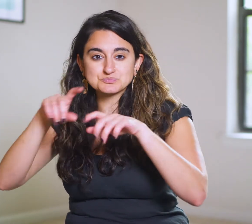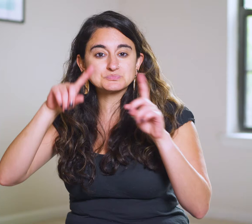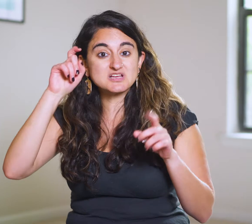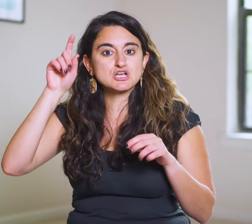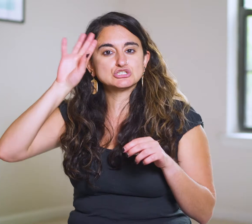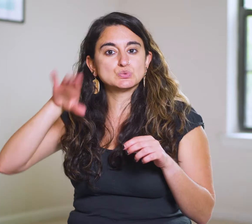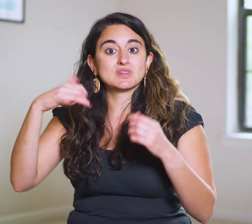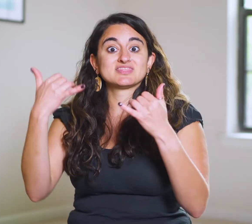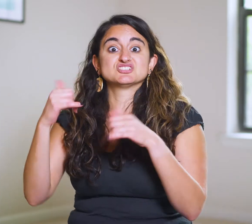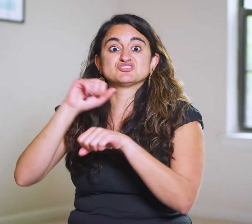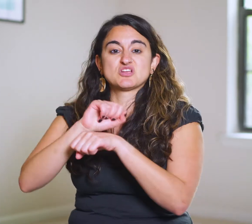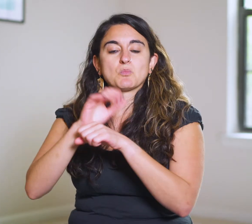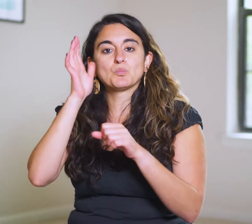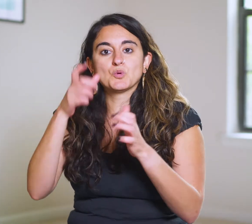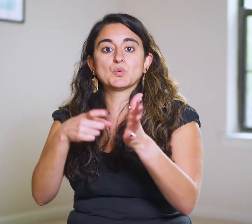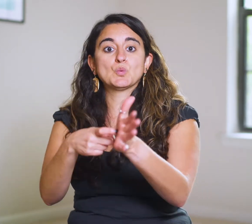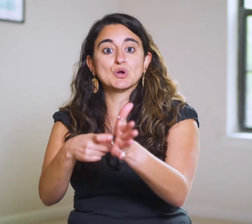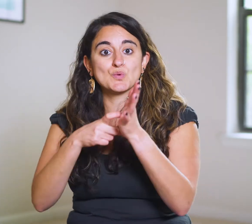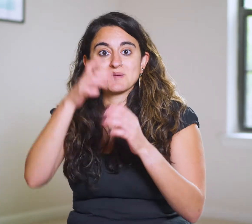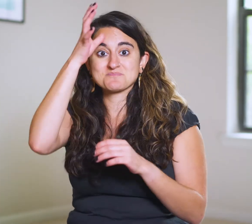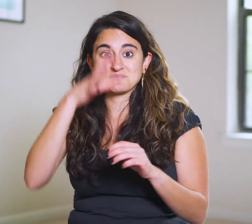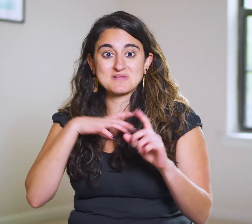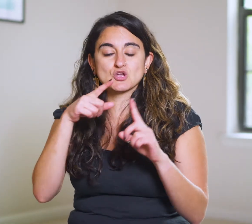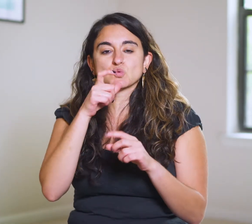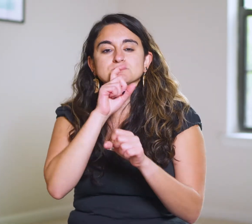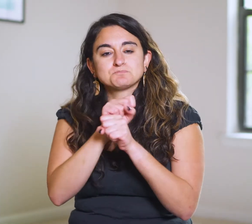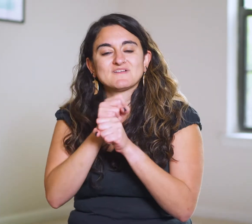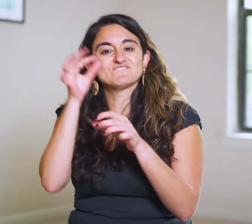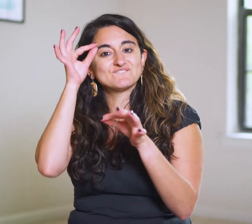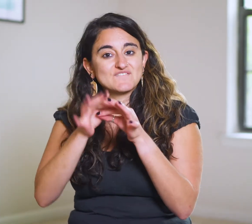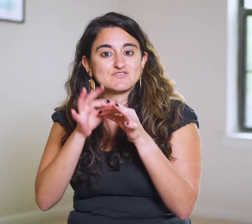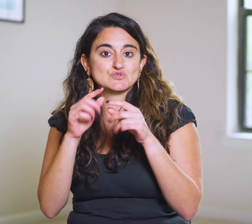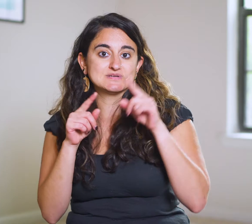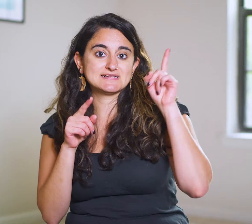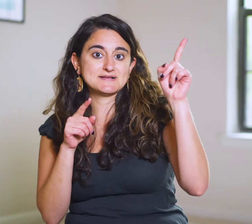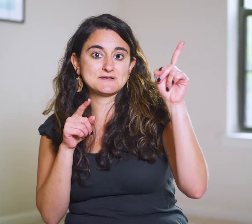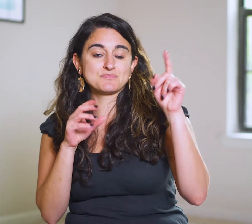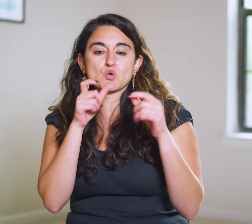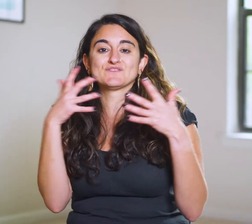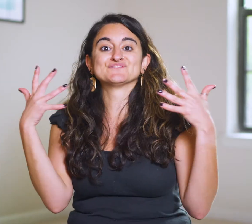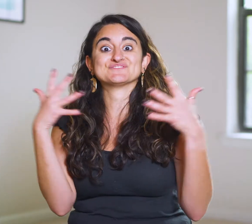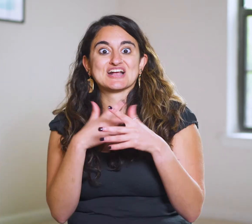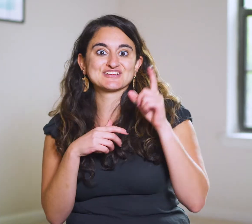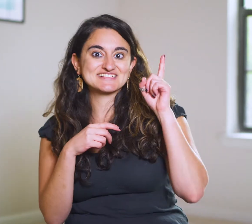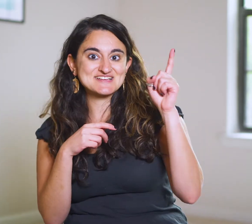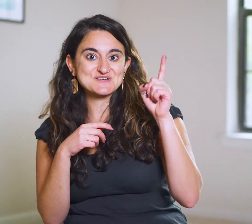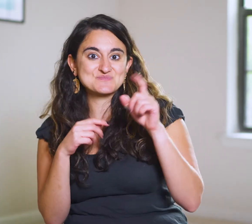because he knows this job will require a man who is faithful and God-fearing.